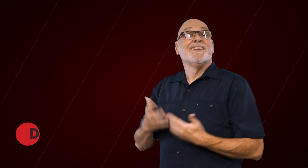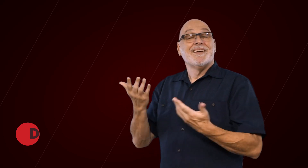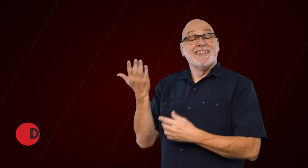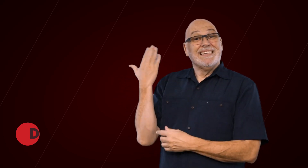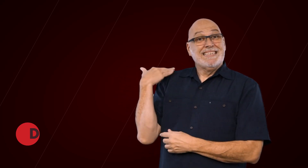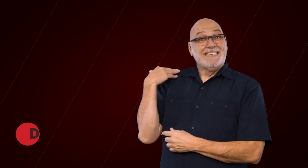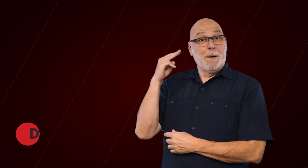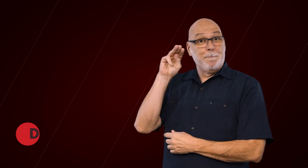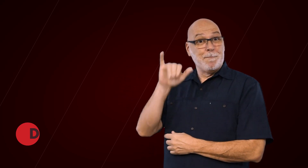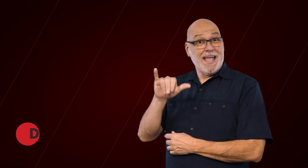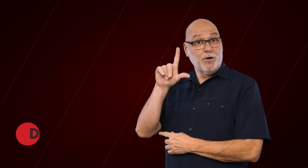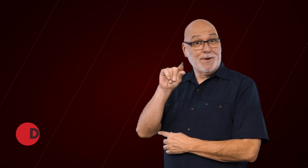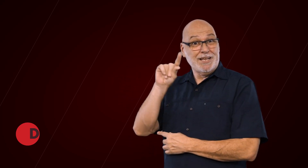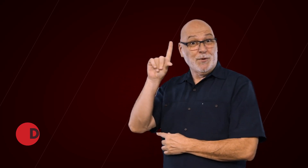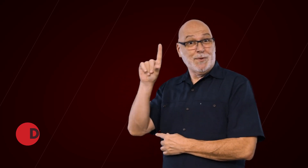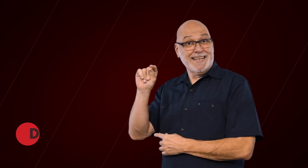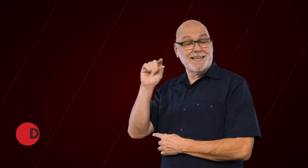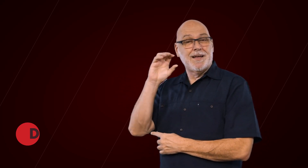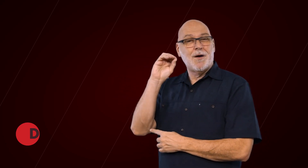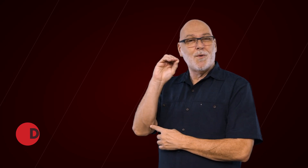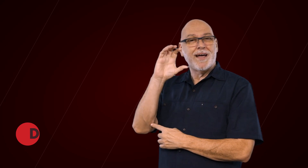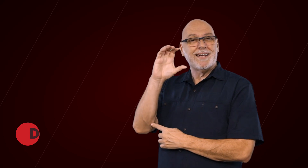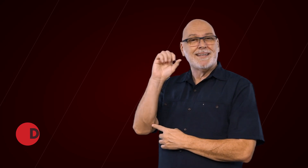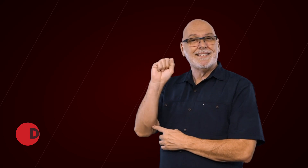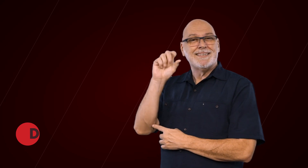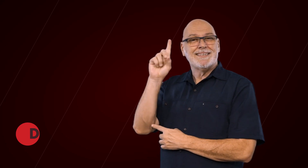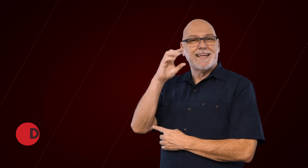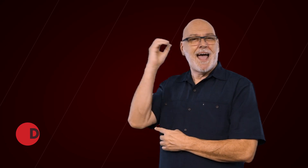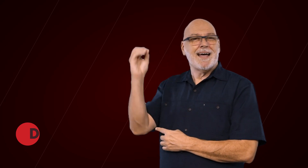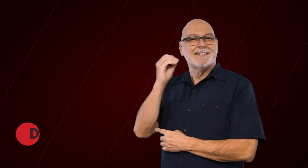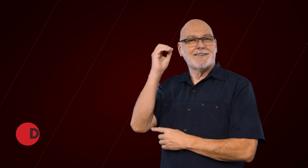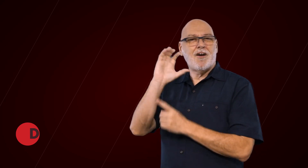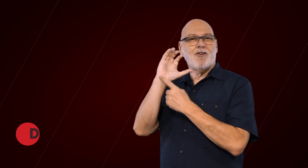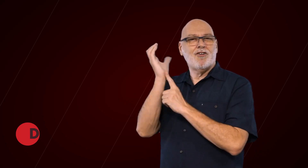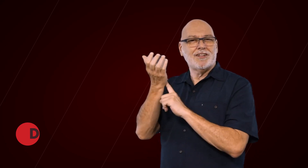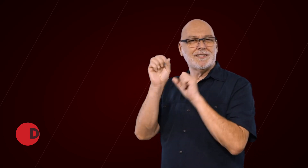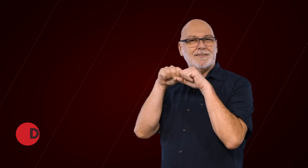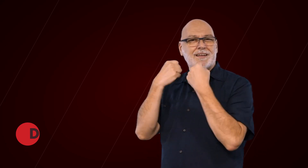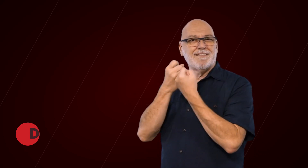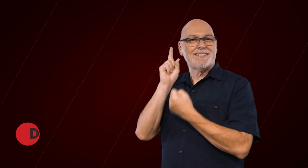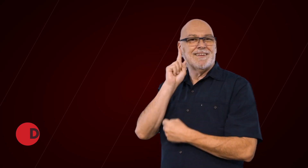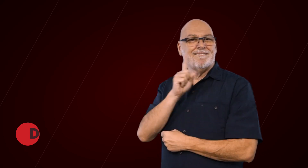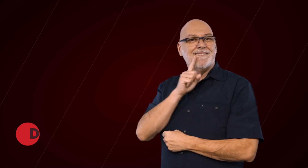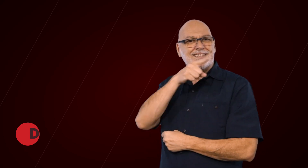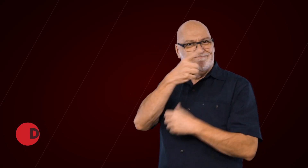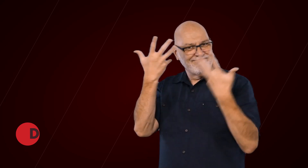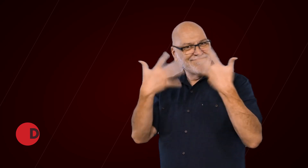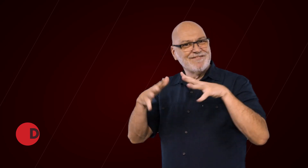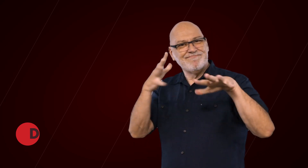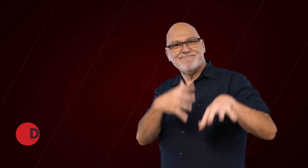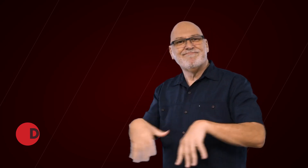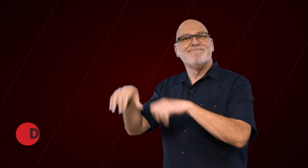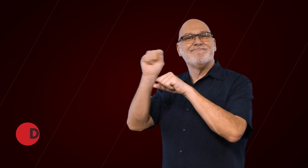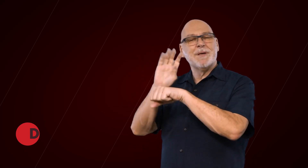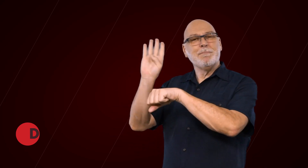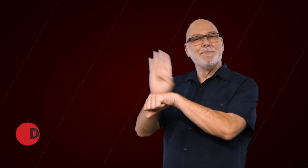In May 2020, Ontario Cultural Society of the Deaf (OCSD) hosted